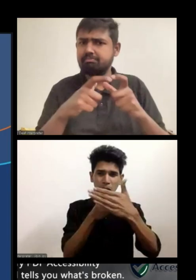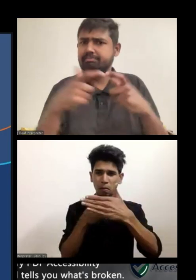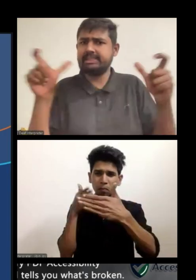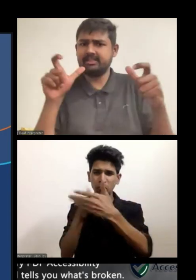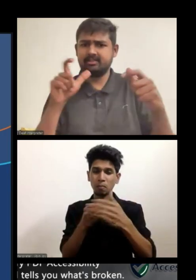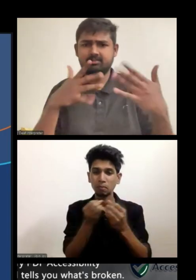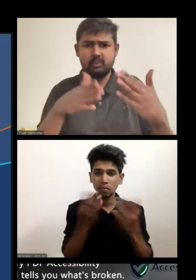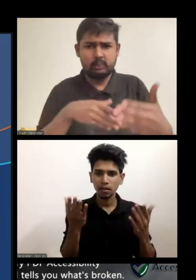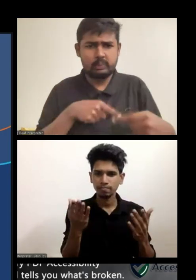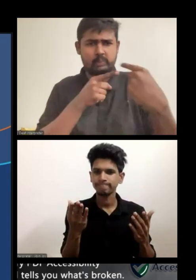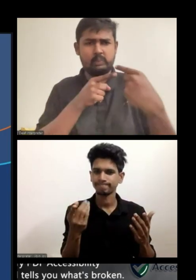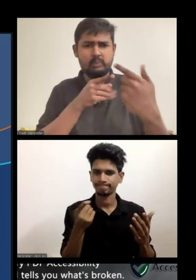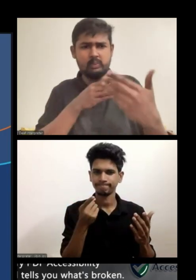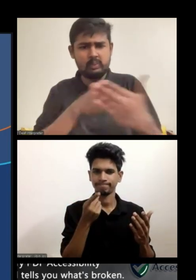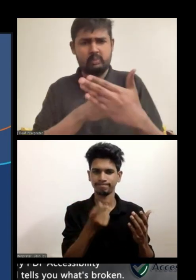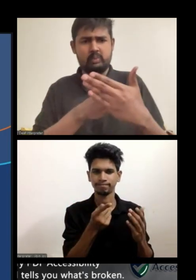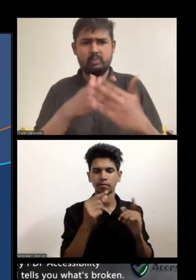We are using it, but it's inaccessible.